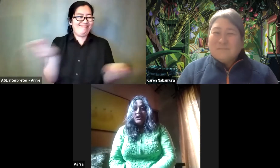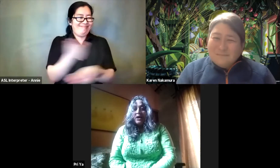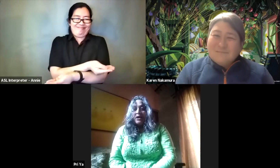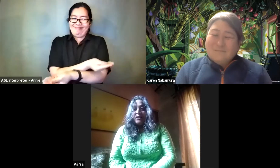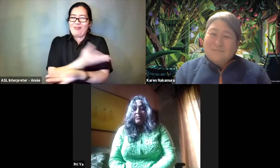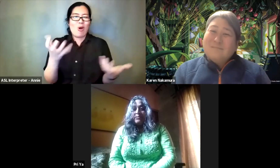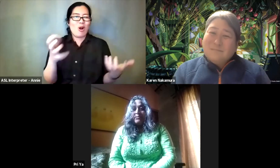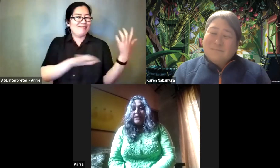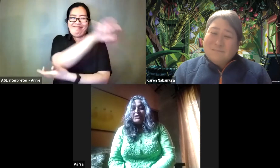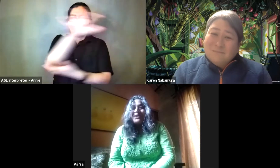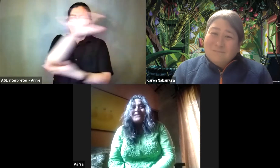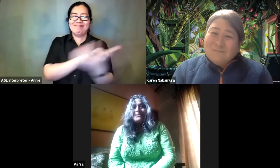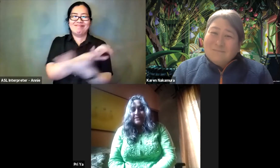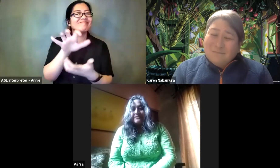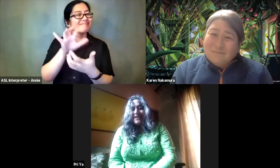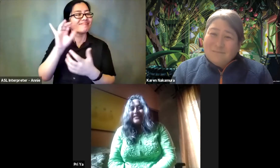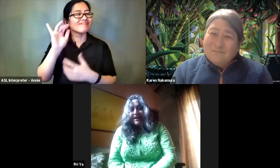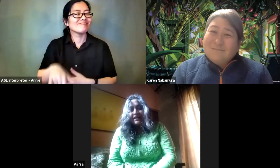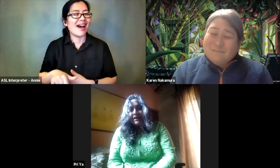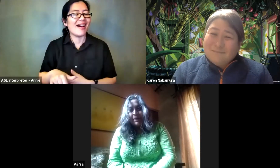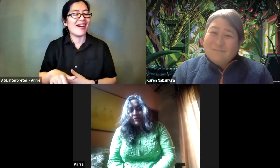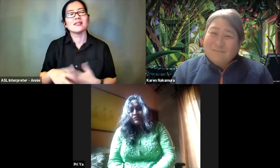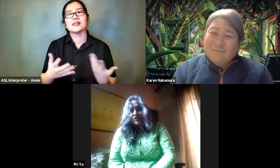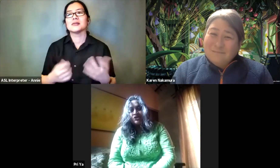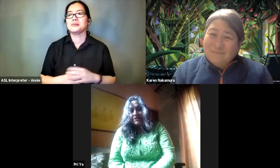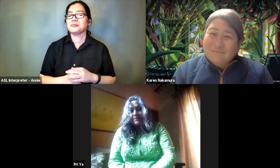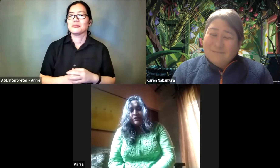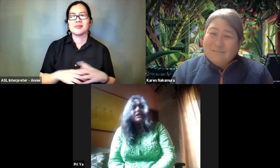Priya Ramasubban: express themselves like that in about these religions and about these